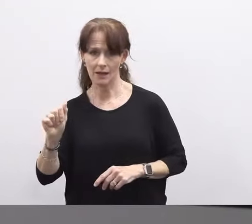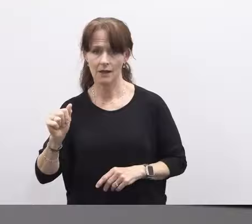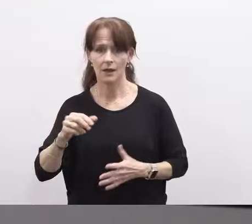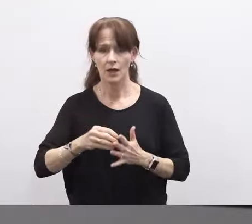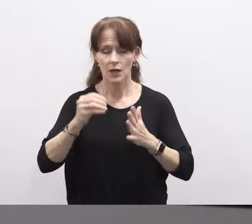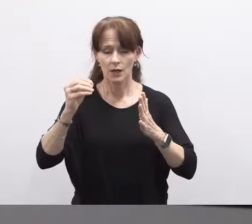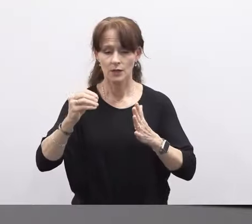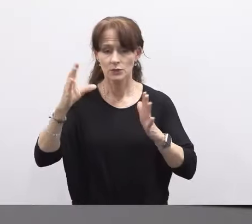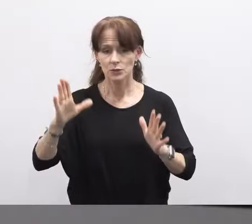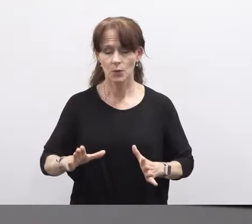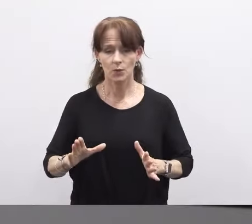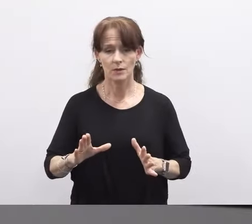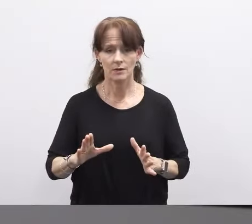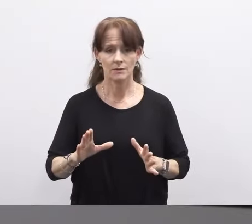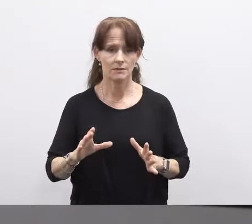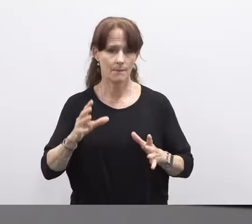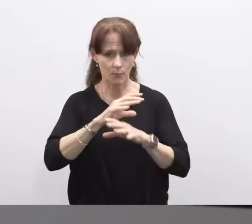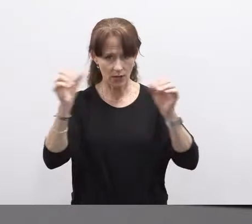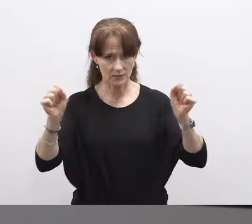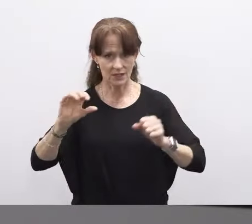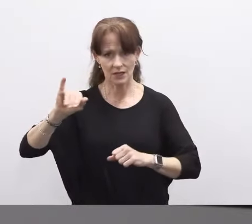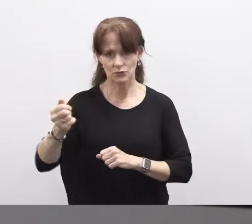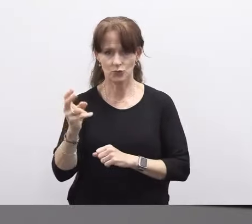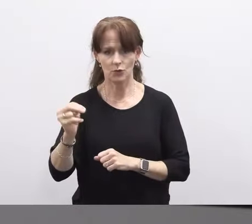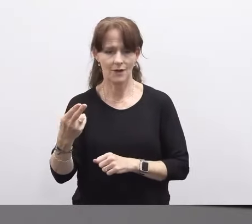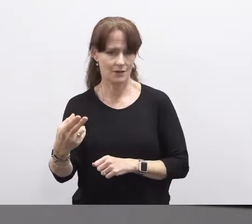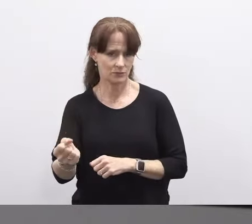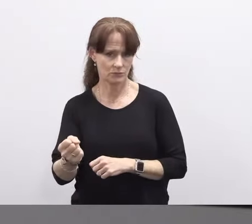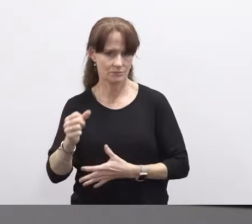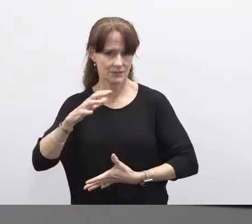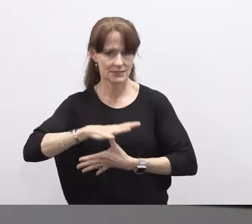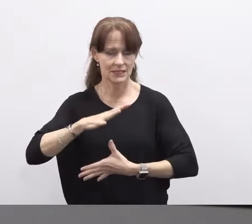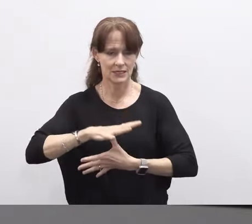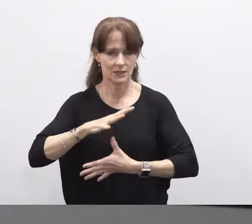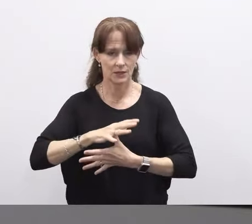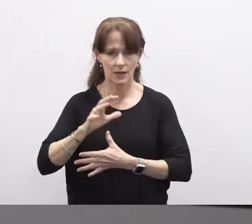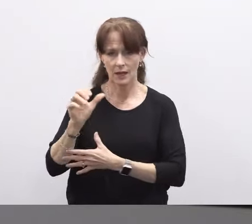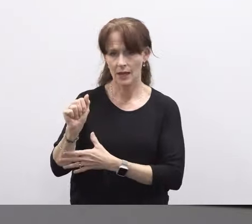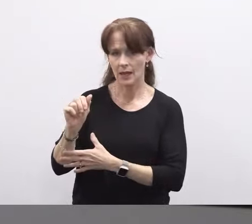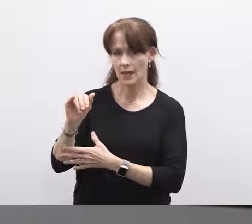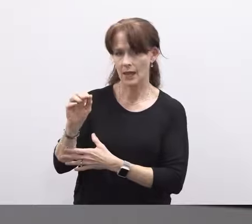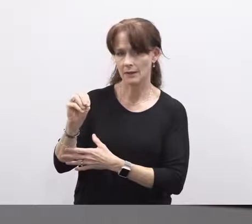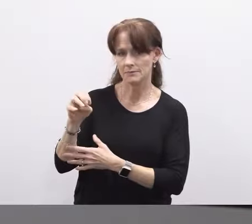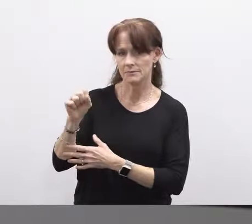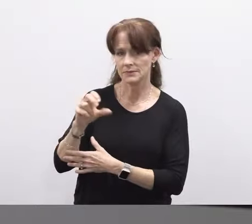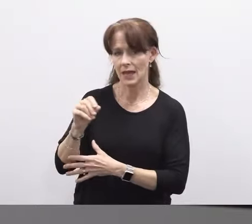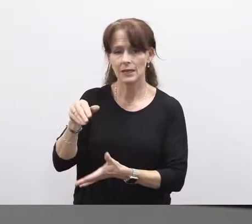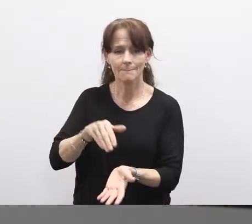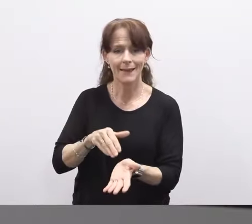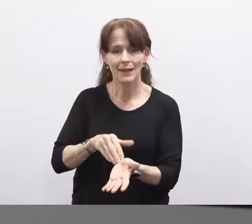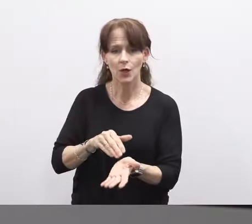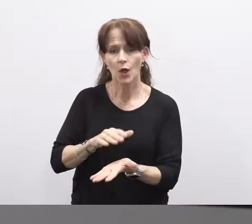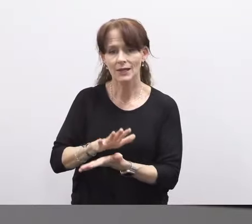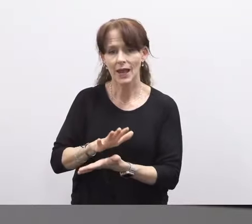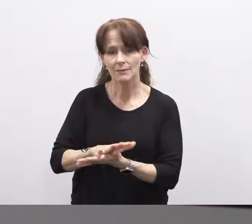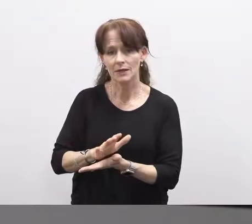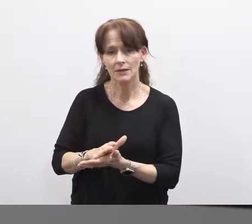I'm the student body president at Jordan High School. I am a senior and in the Ames Medical Academy, and I'm honored to present to you all today.